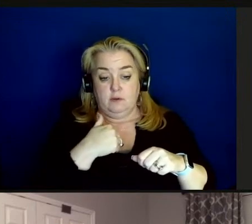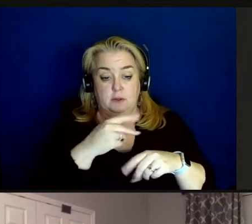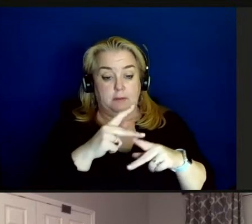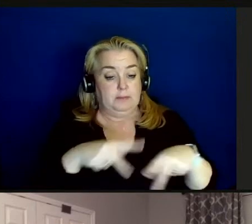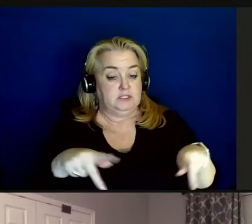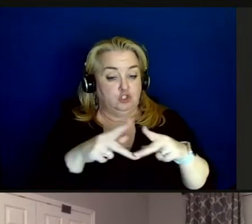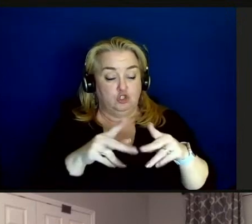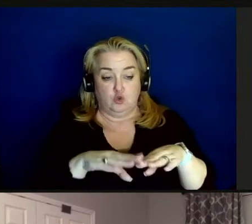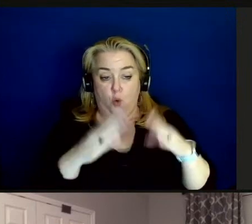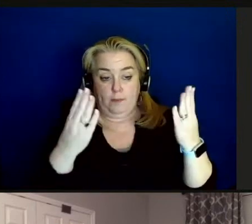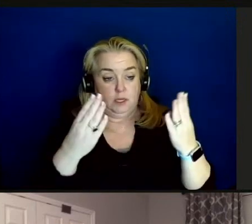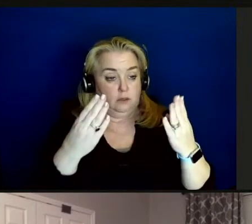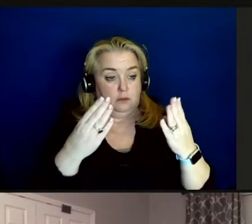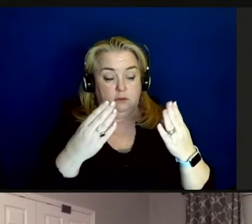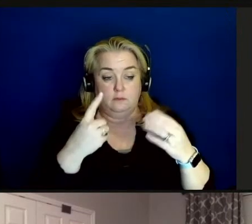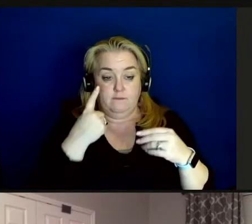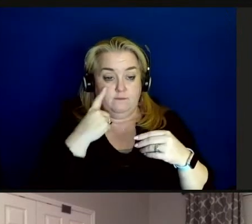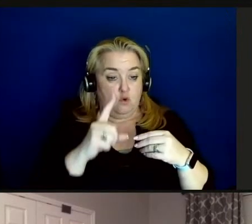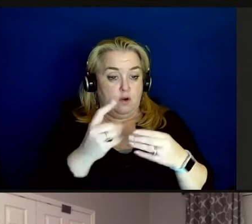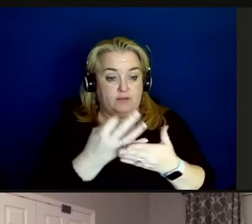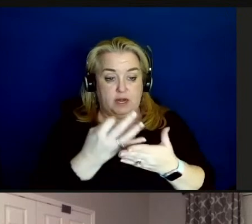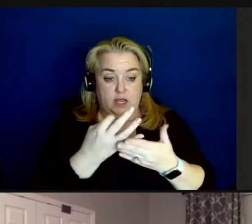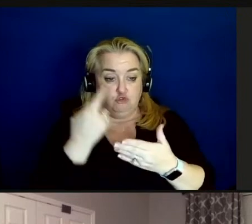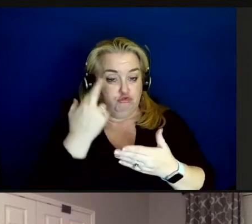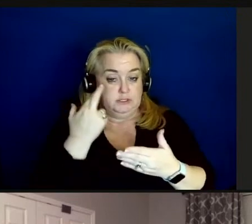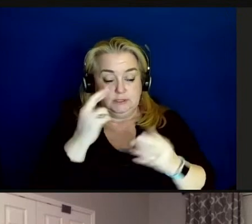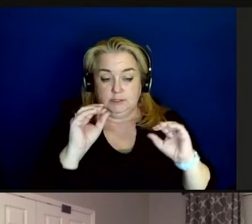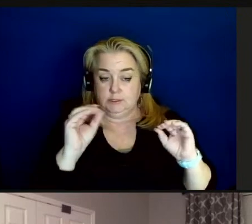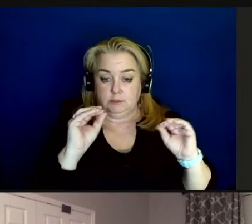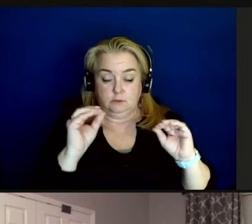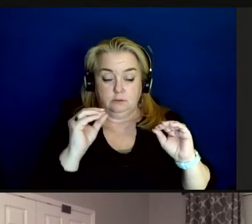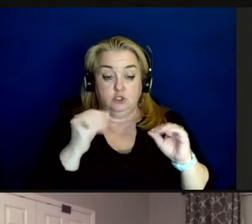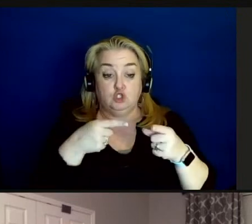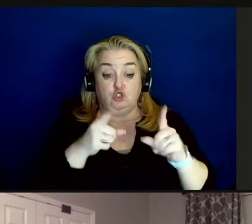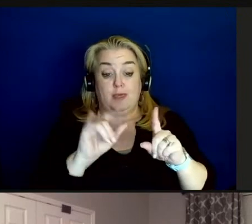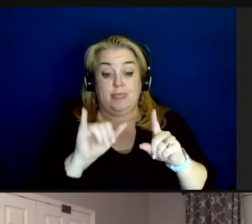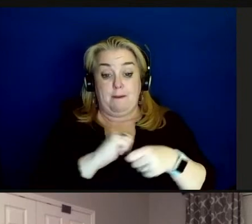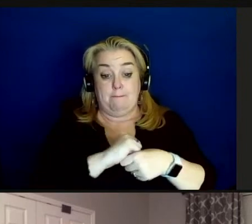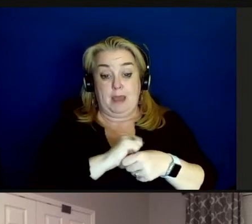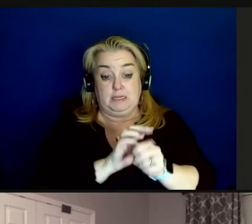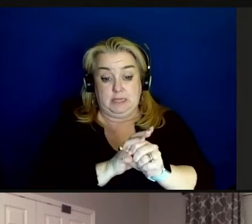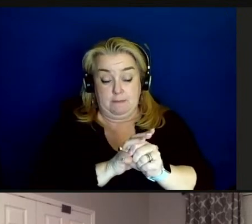THEM.